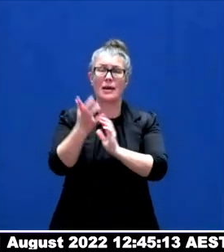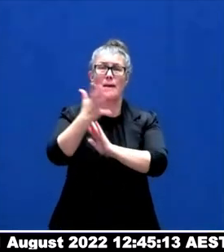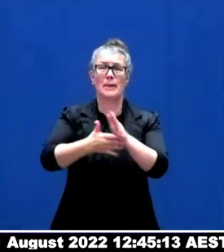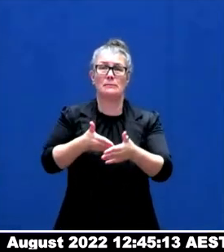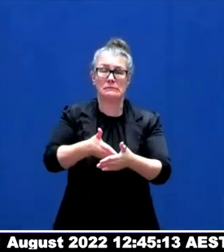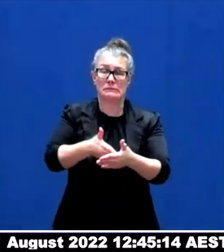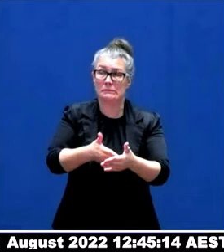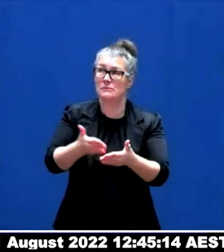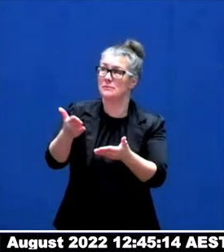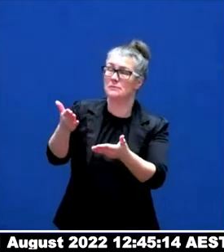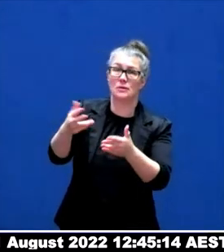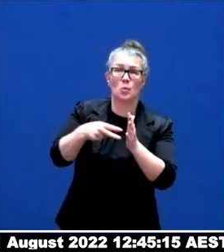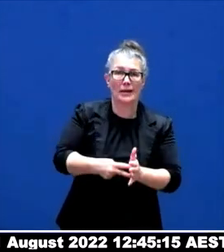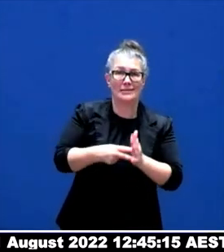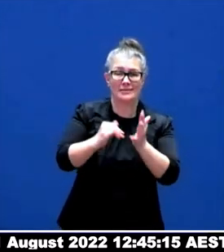investment in the housing and homelessness sector.